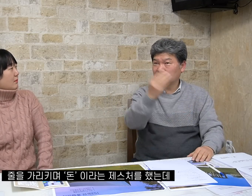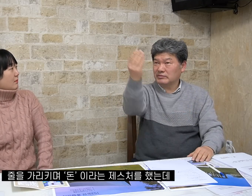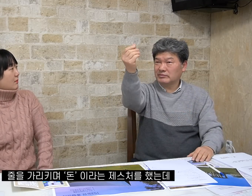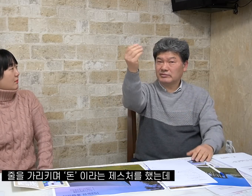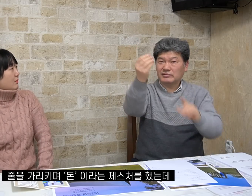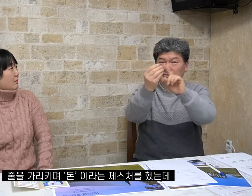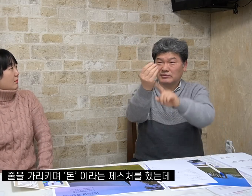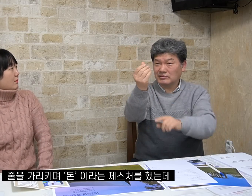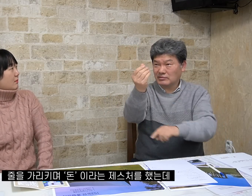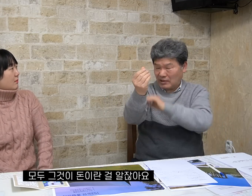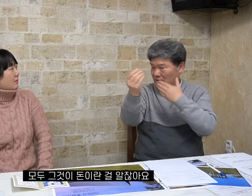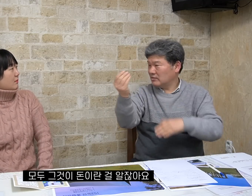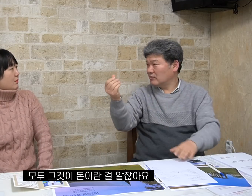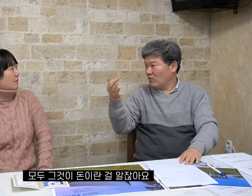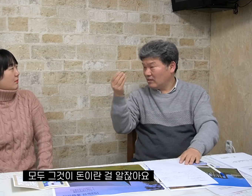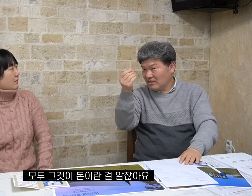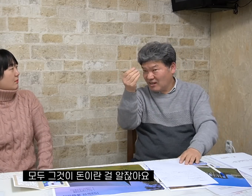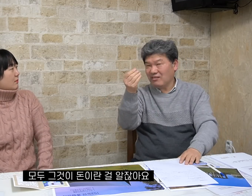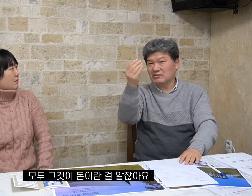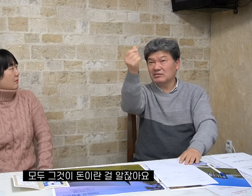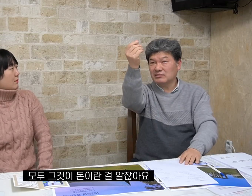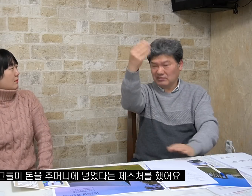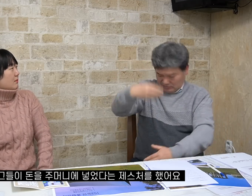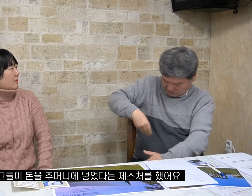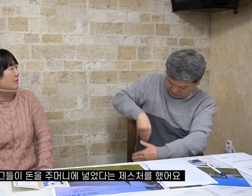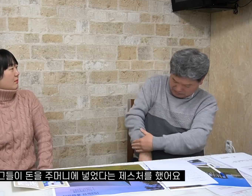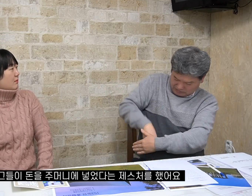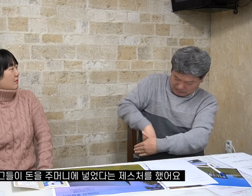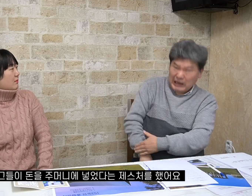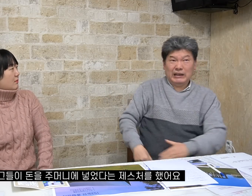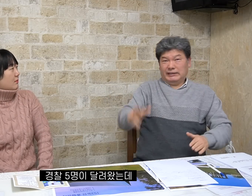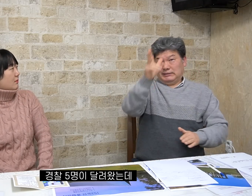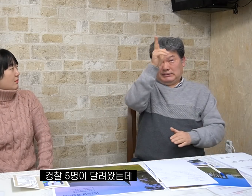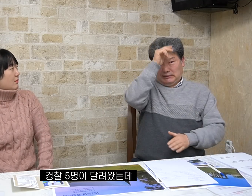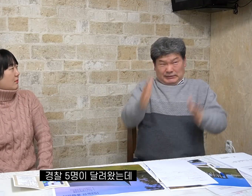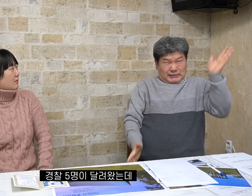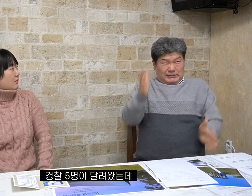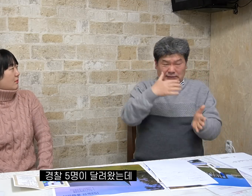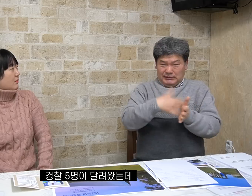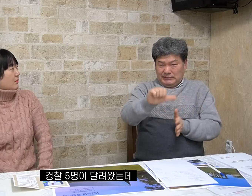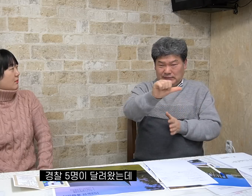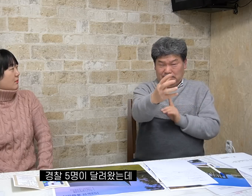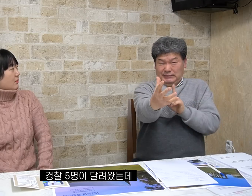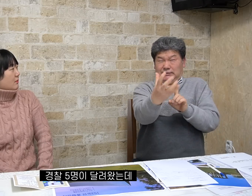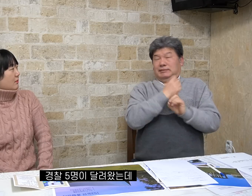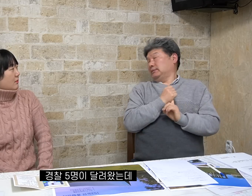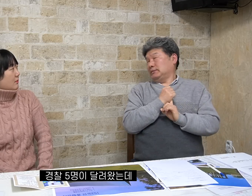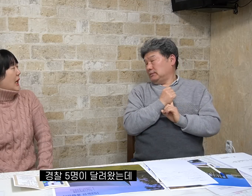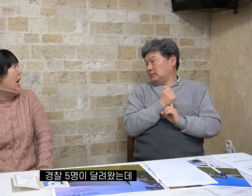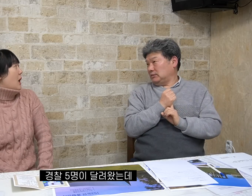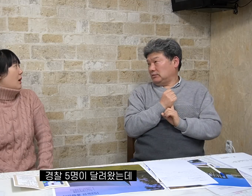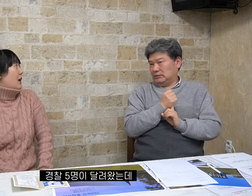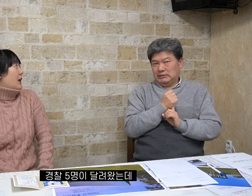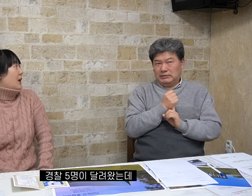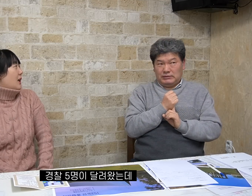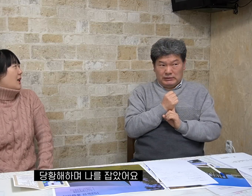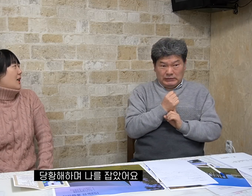I made a gesture of ‘money’ while pointing to the string, and everyone knows that it is money. They gestured that they put money in their pocket. Five police officers came running